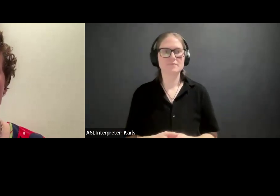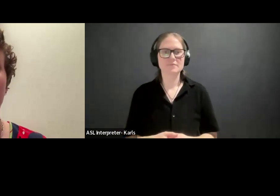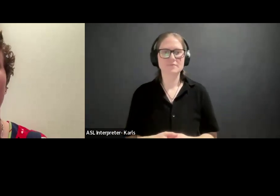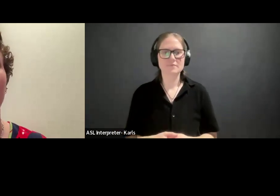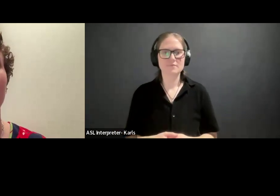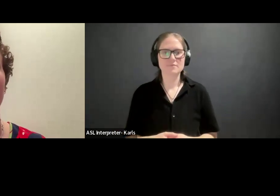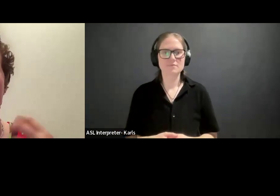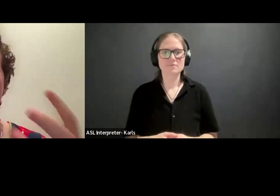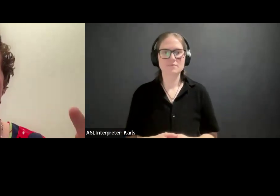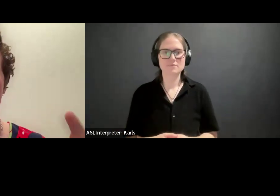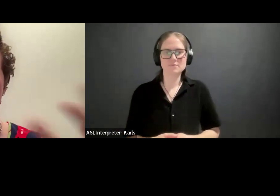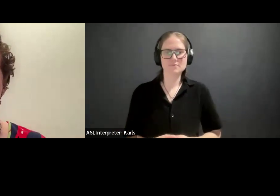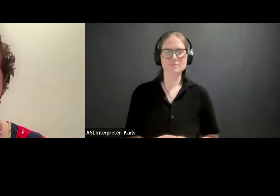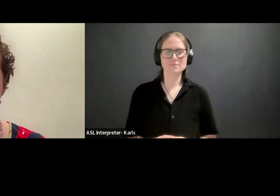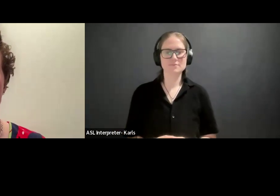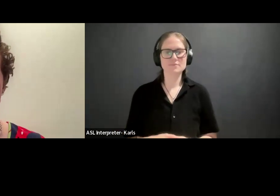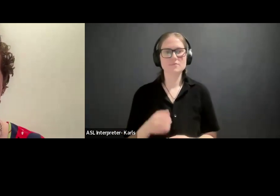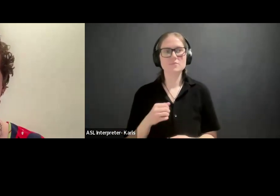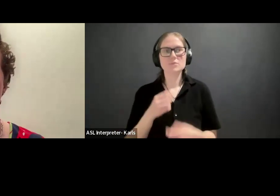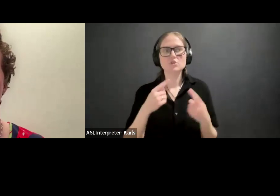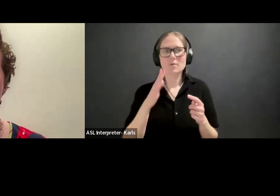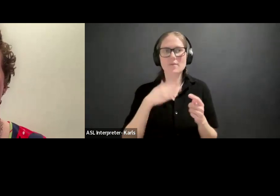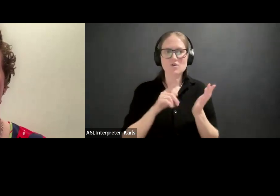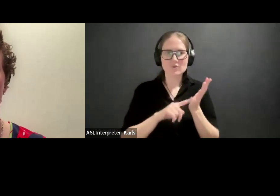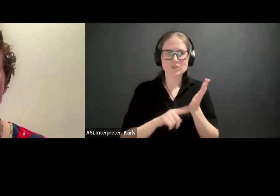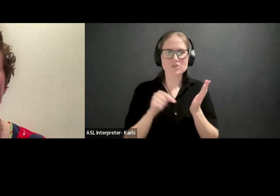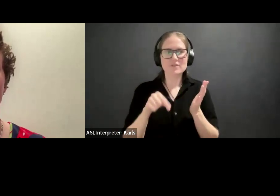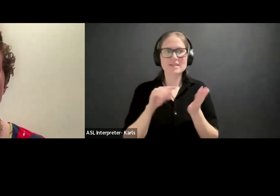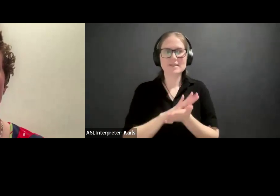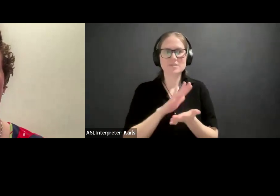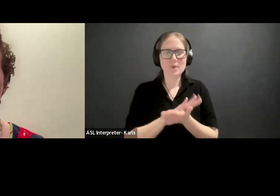kind of I… kind of in my… in my research for this paper, I… I, um…